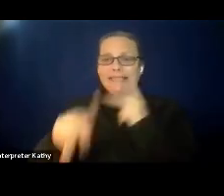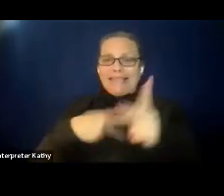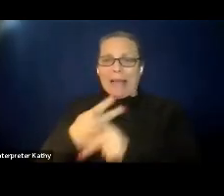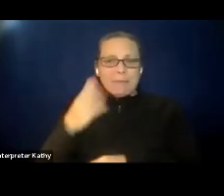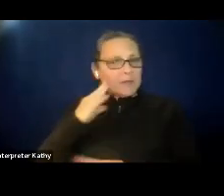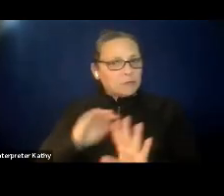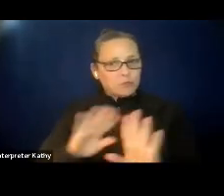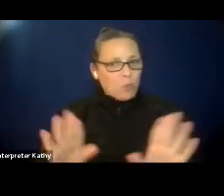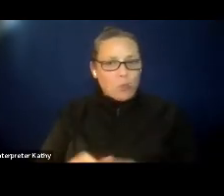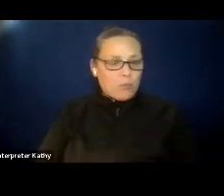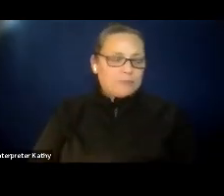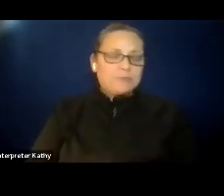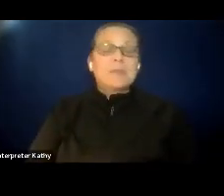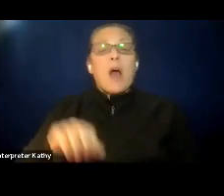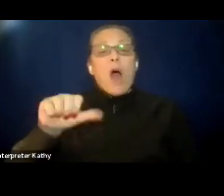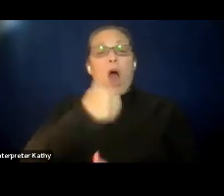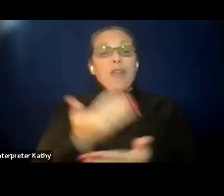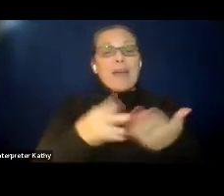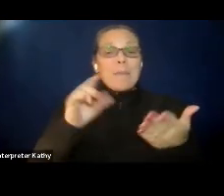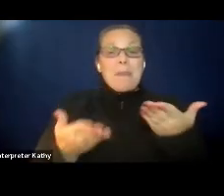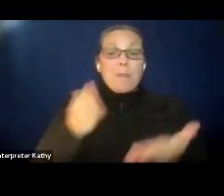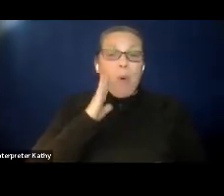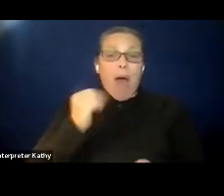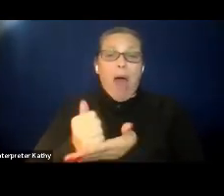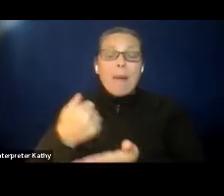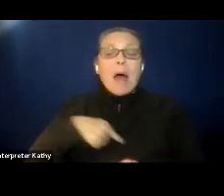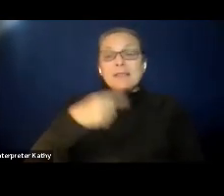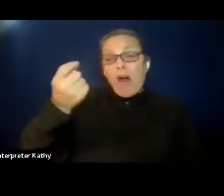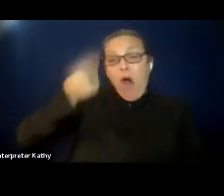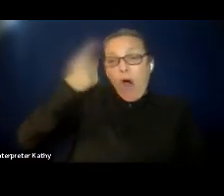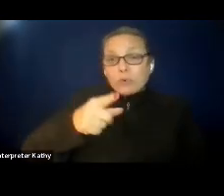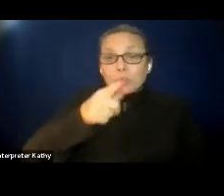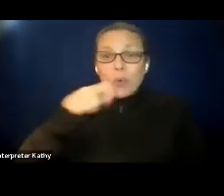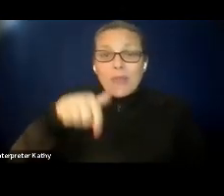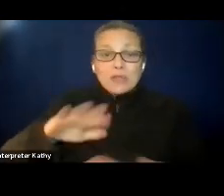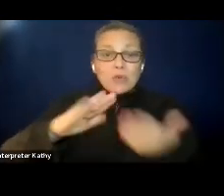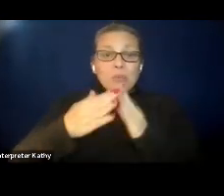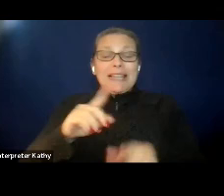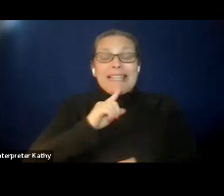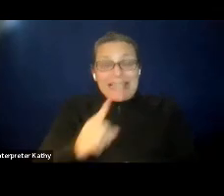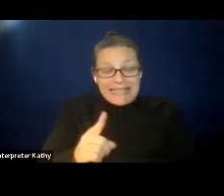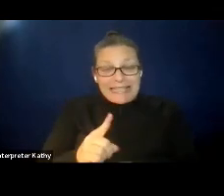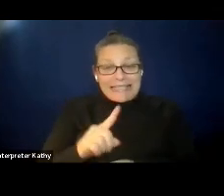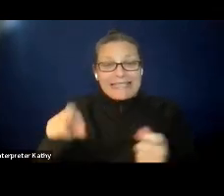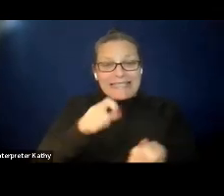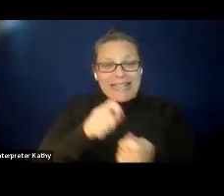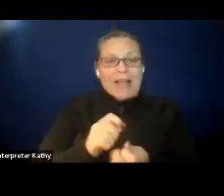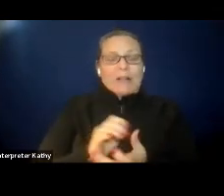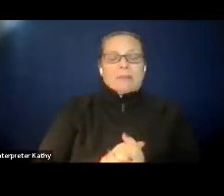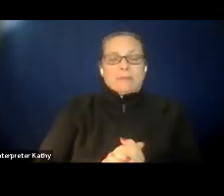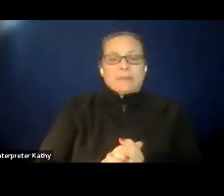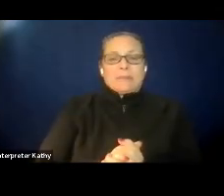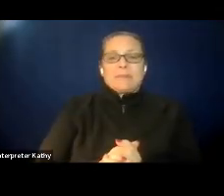or experience. So some other notes that may help us kind of understand who this community is